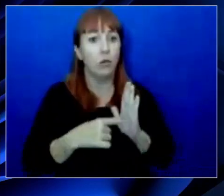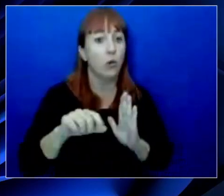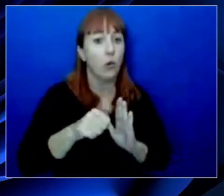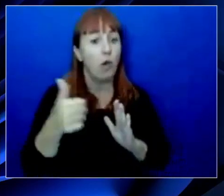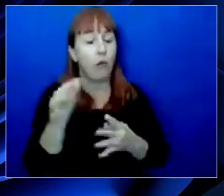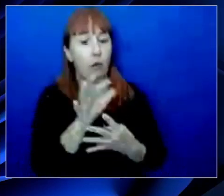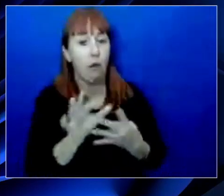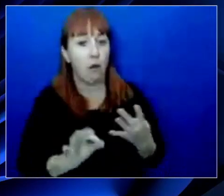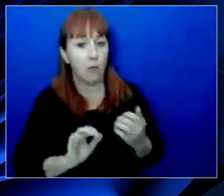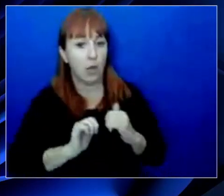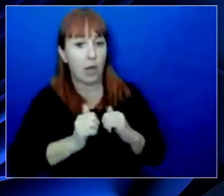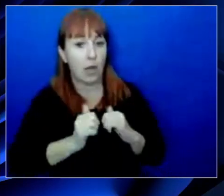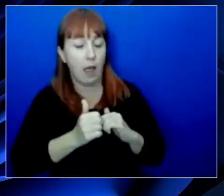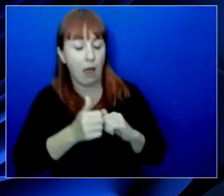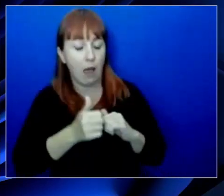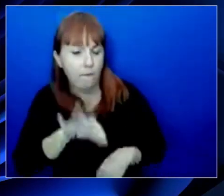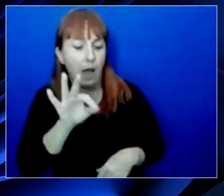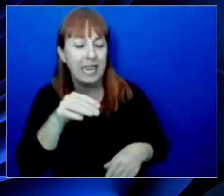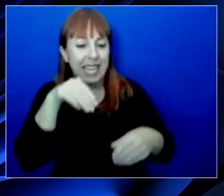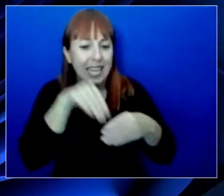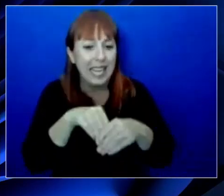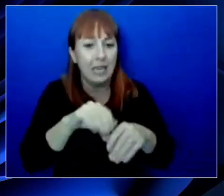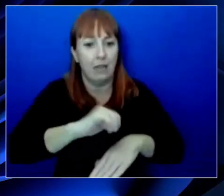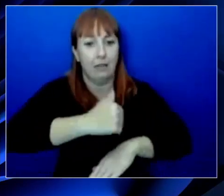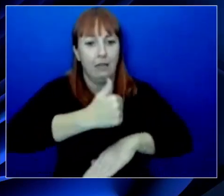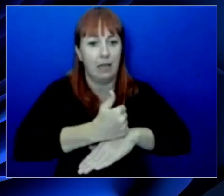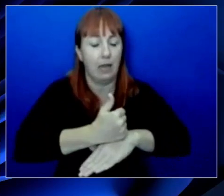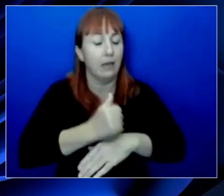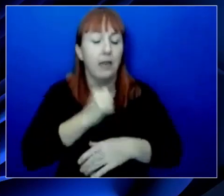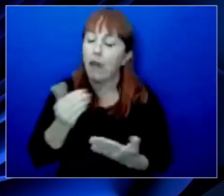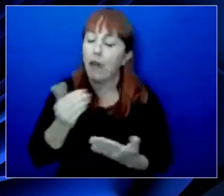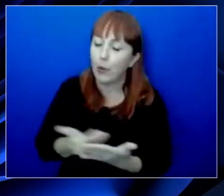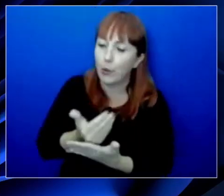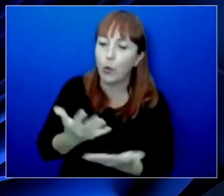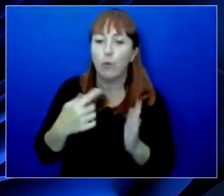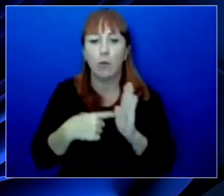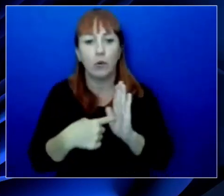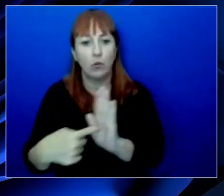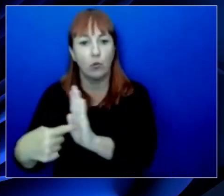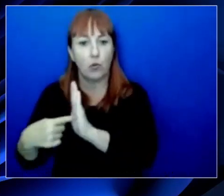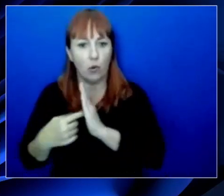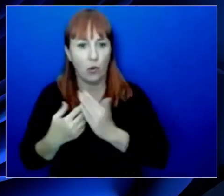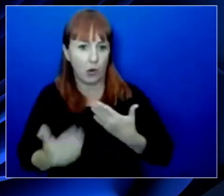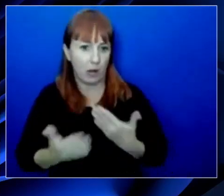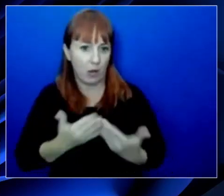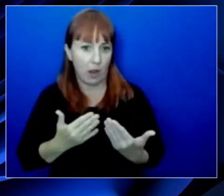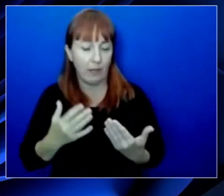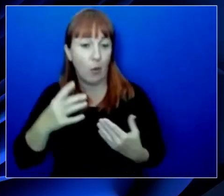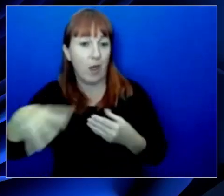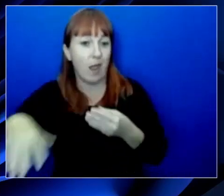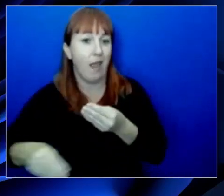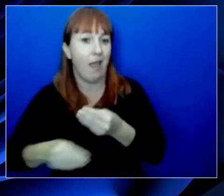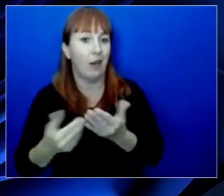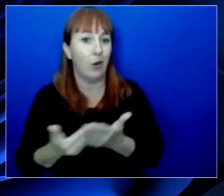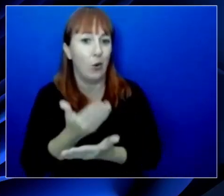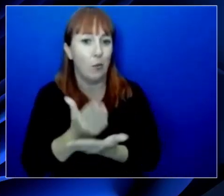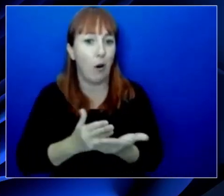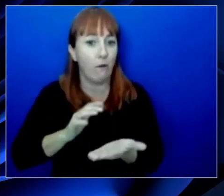able to get to an area within settings. This isn't necessarily new, but I want to show you something that is new in settings for Braille